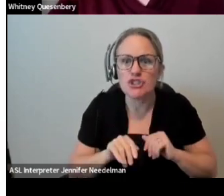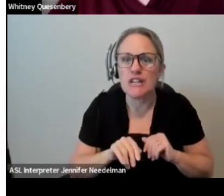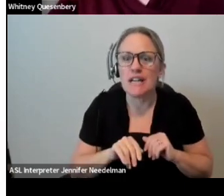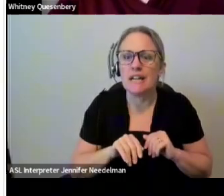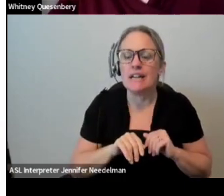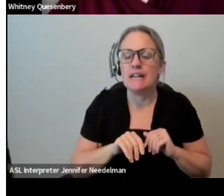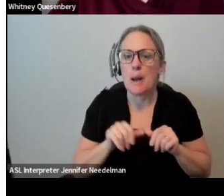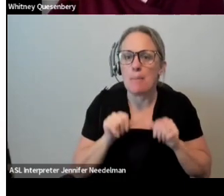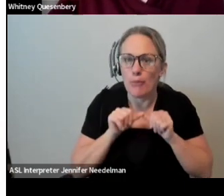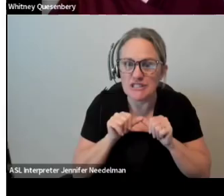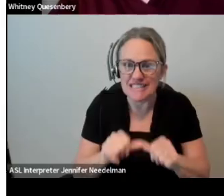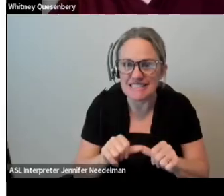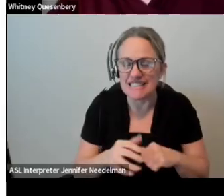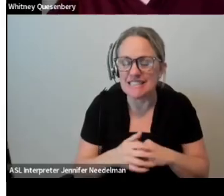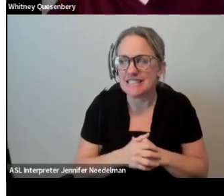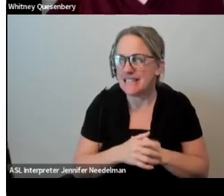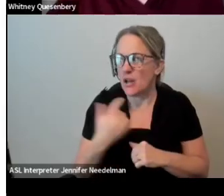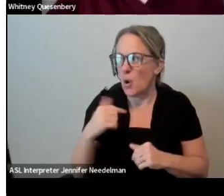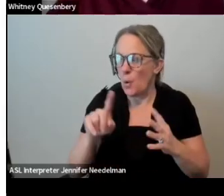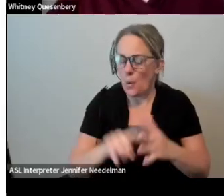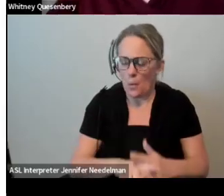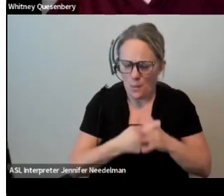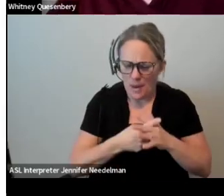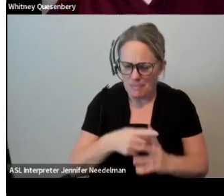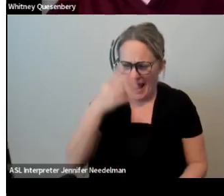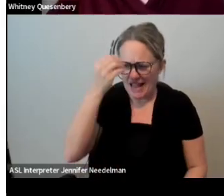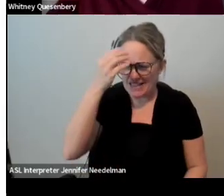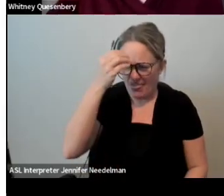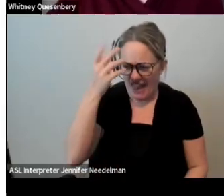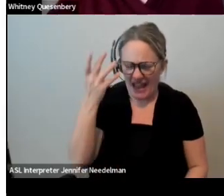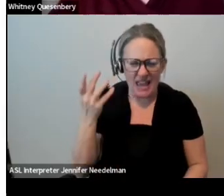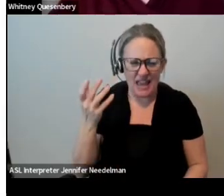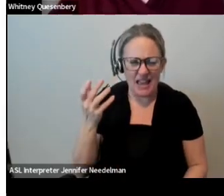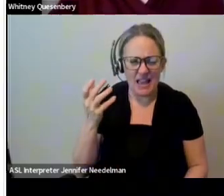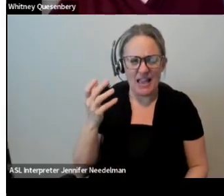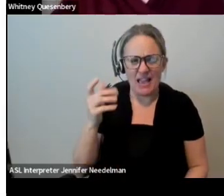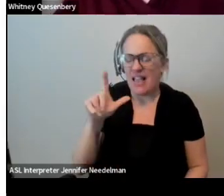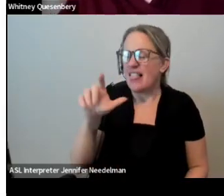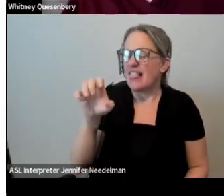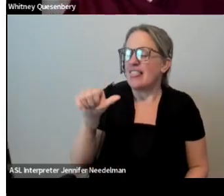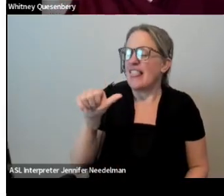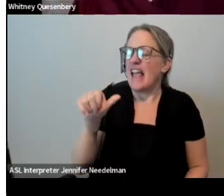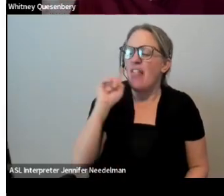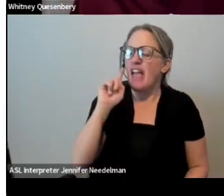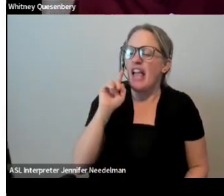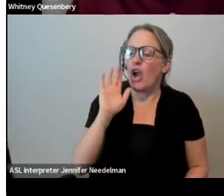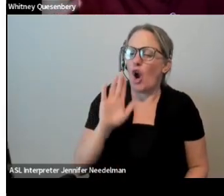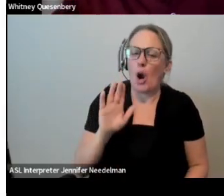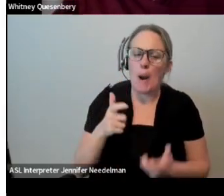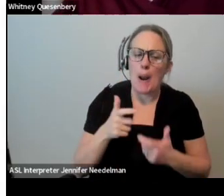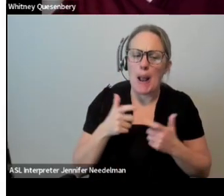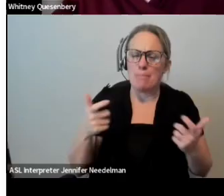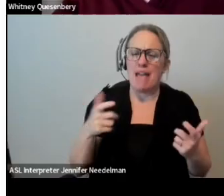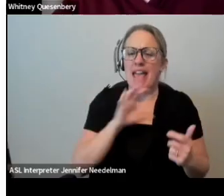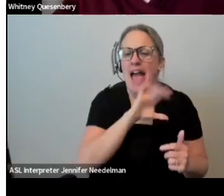and we began to think about what Leah would think. One of her big attitudes was in terms of what she might wanna communicate